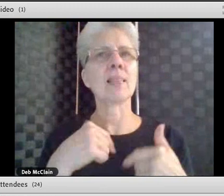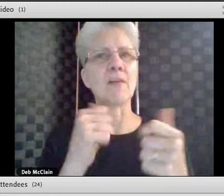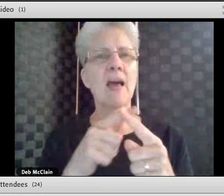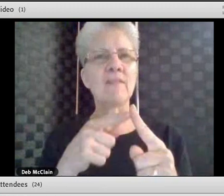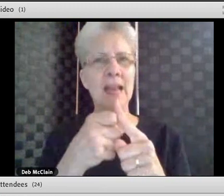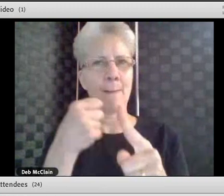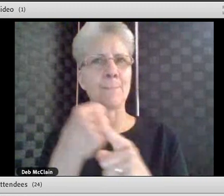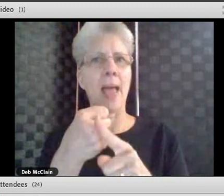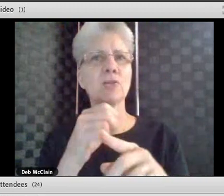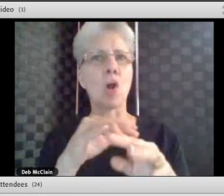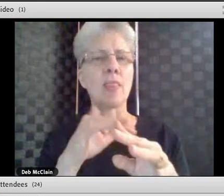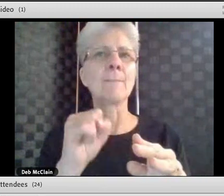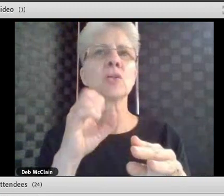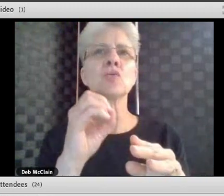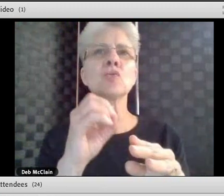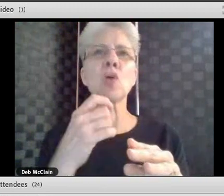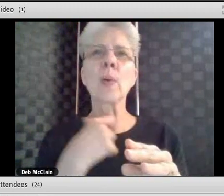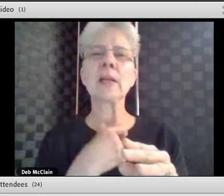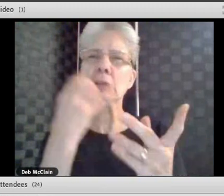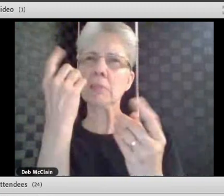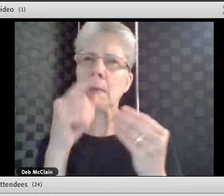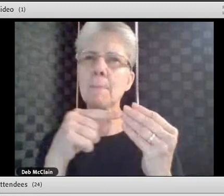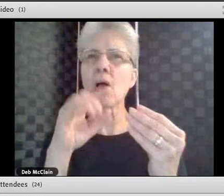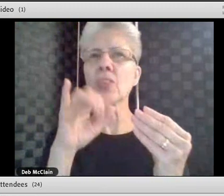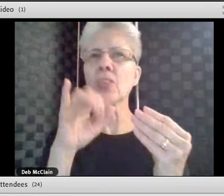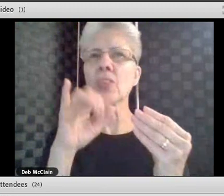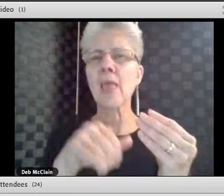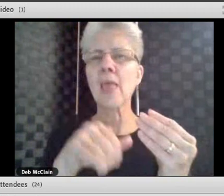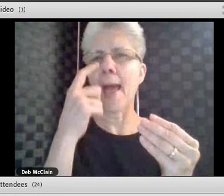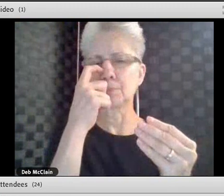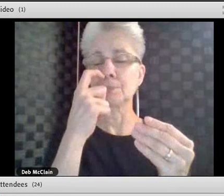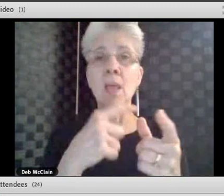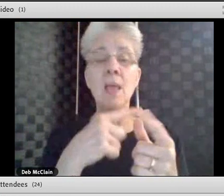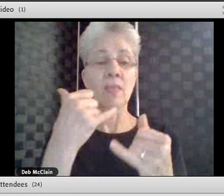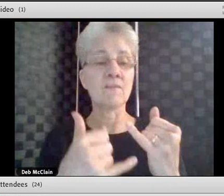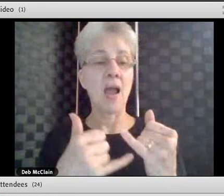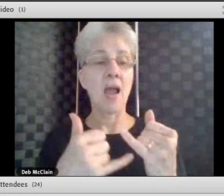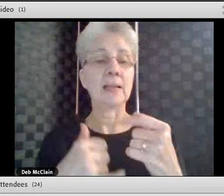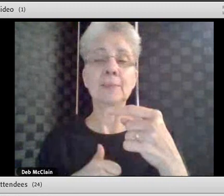and so we need to think about that. And finally this one came out just recently.